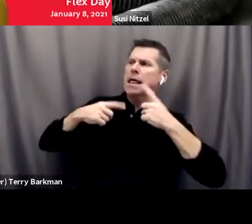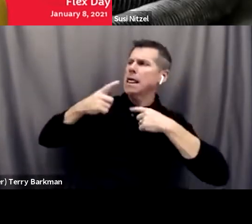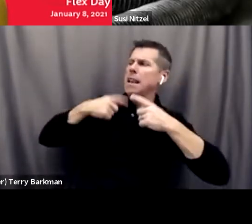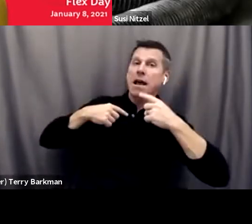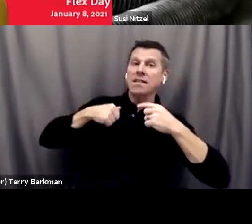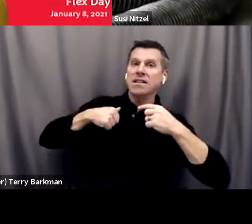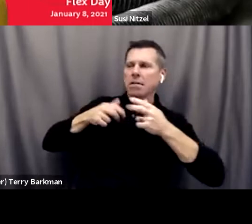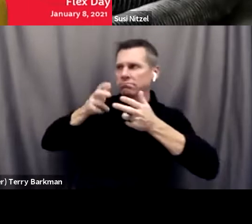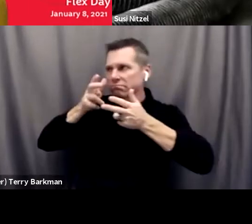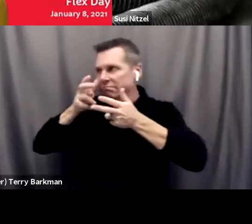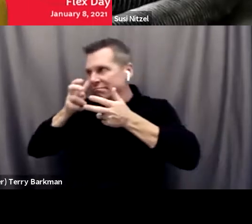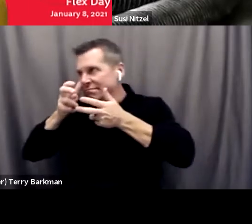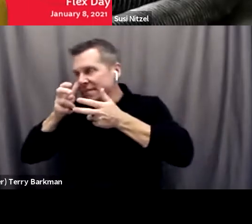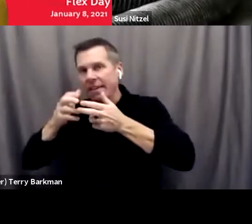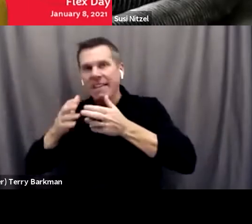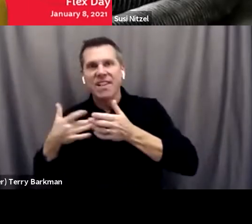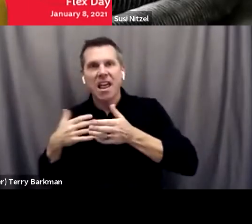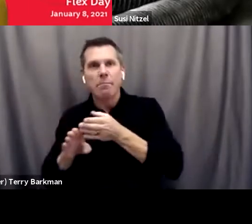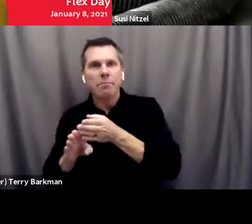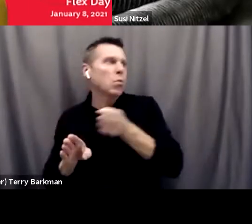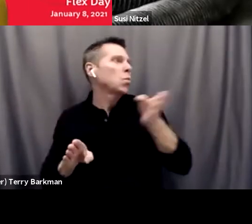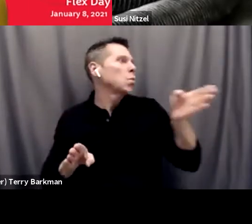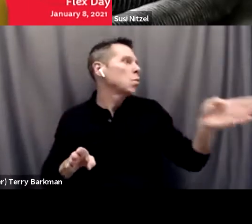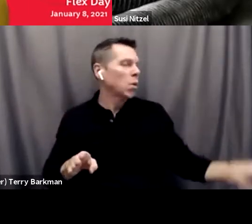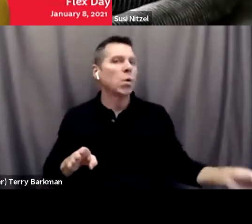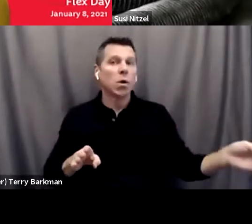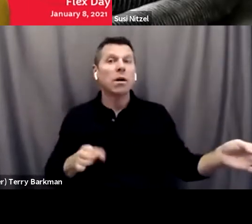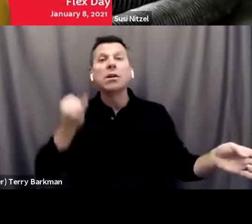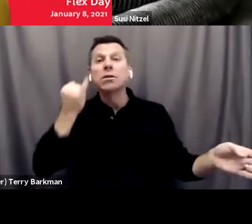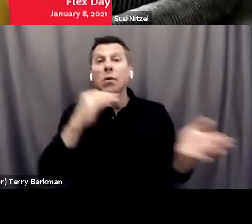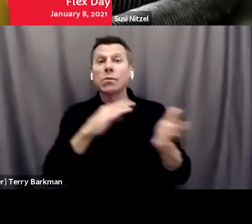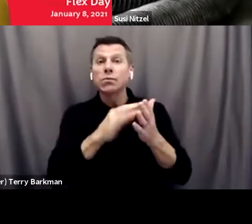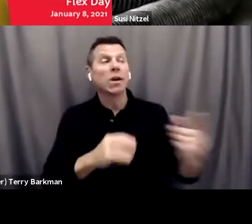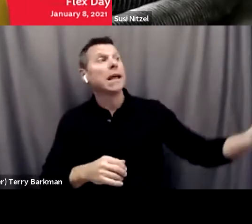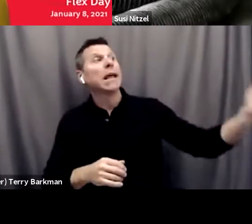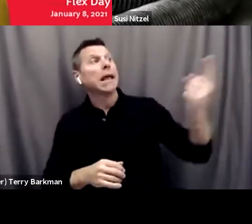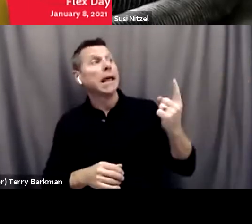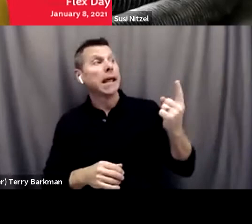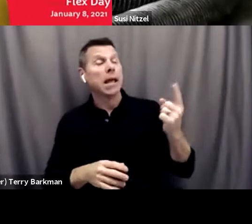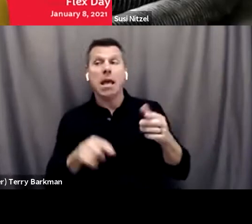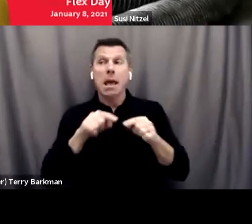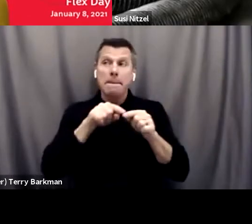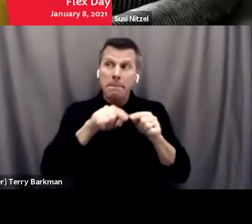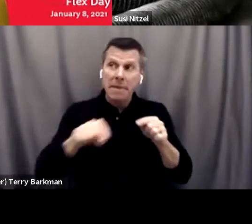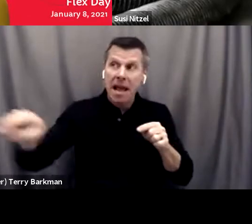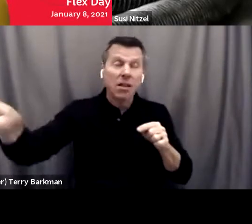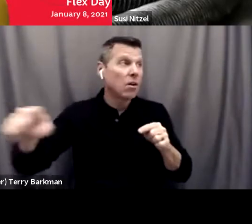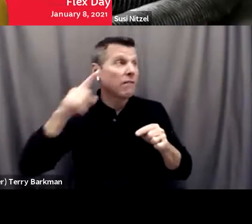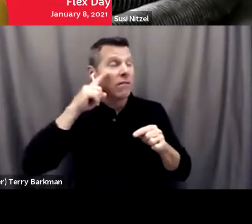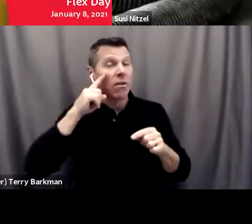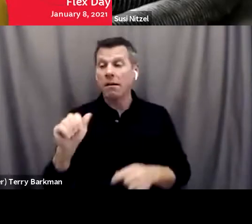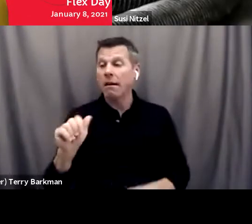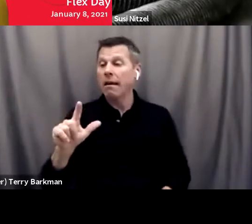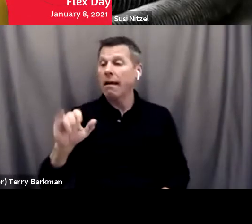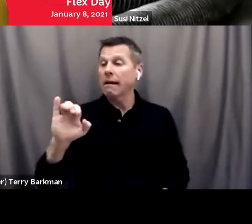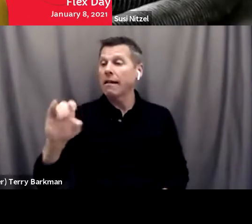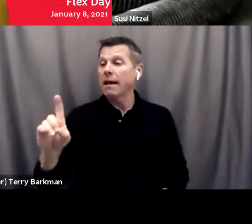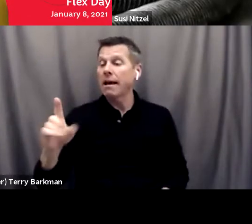their rail, okay, because if a student comes to me for a pathway for Allied Health, it's clear, it's specific, its follow up. It's